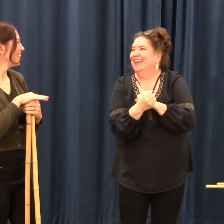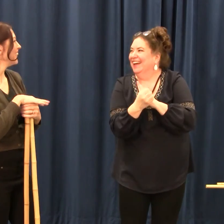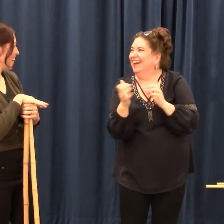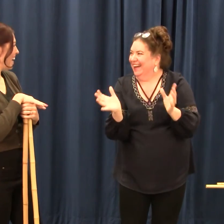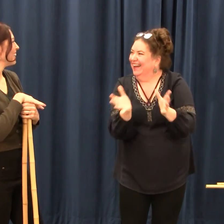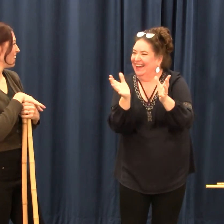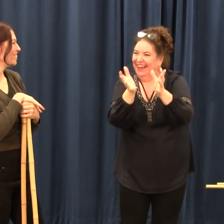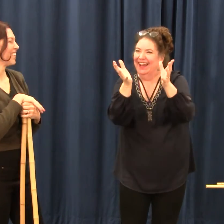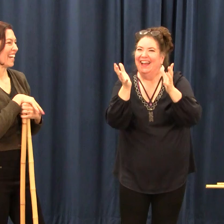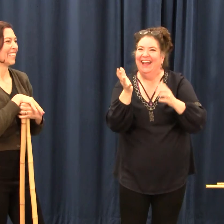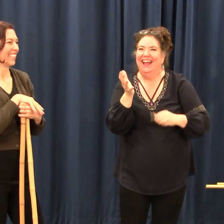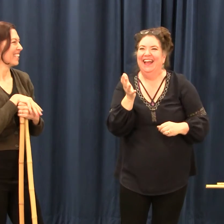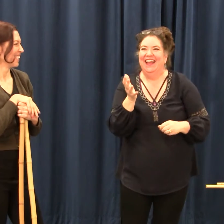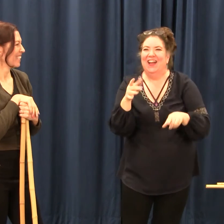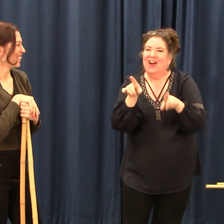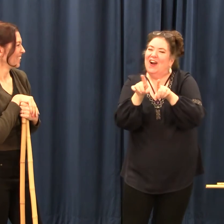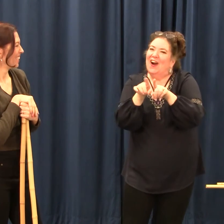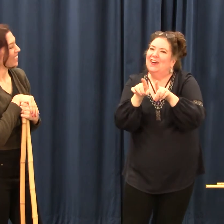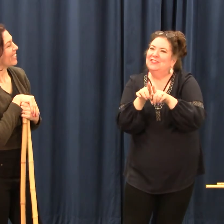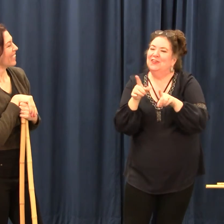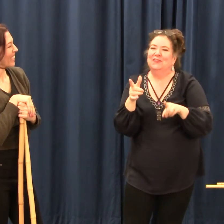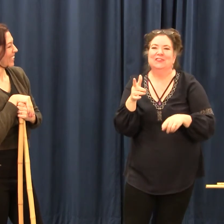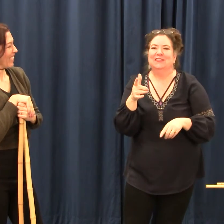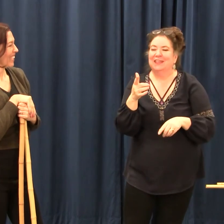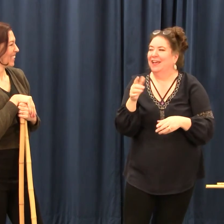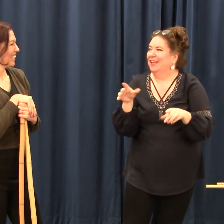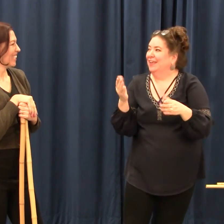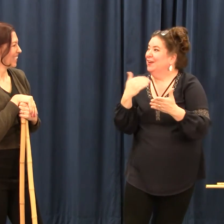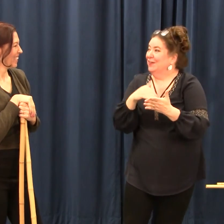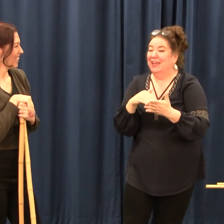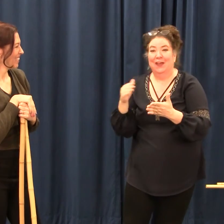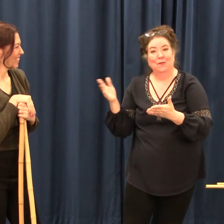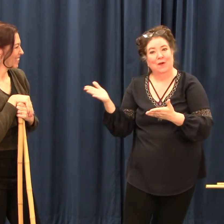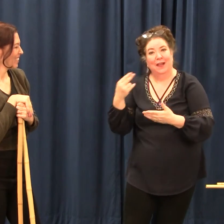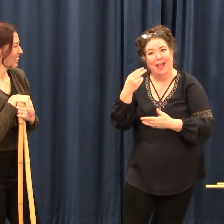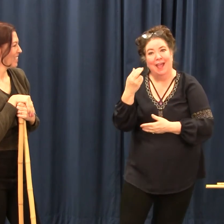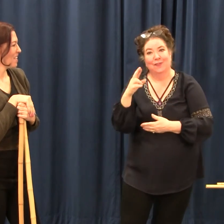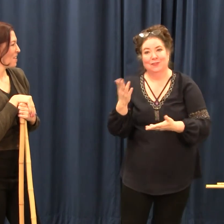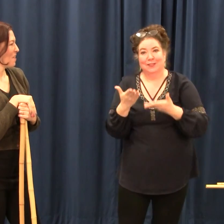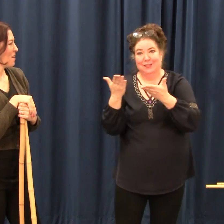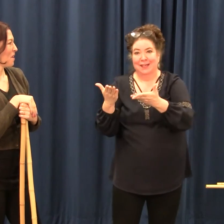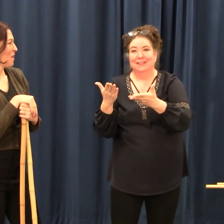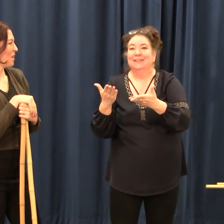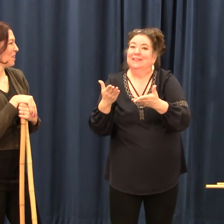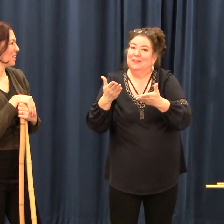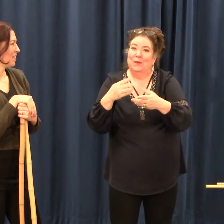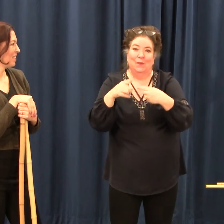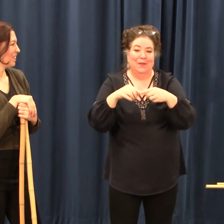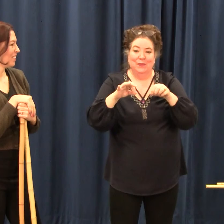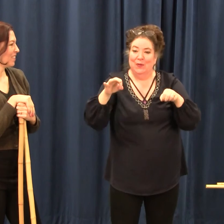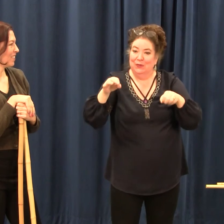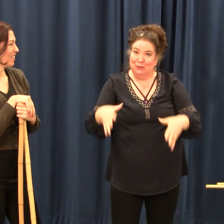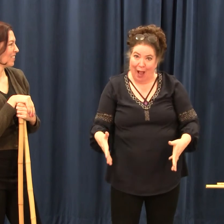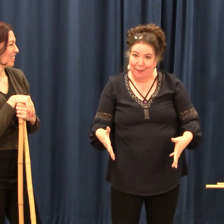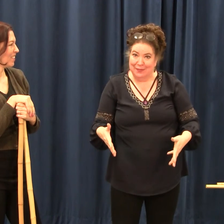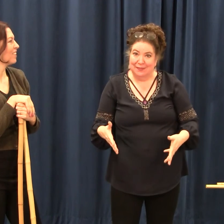You know..I loved that. (Luane) Also just again, what Heather suggested is, when the pole drops